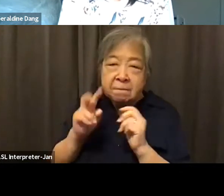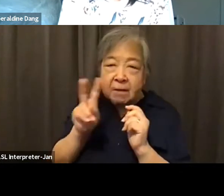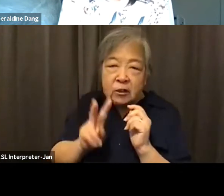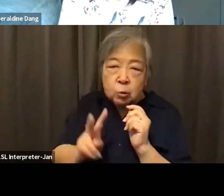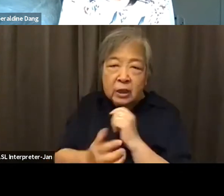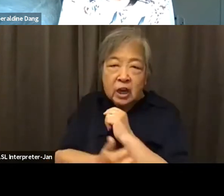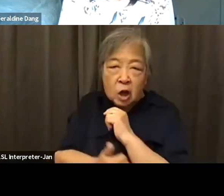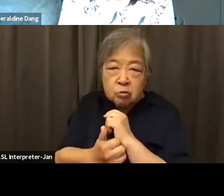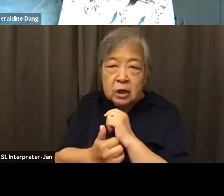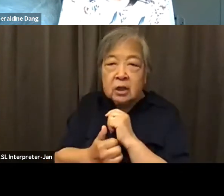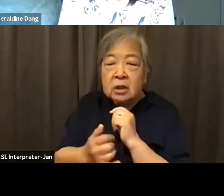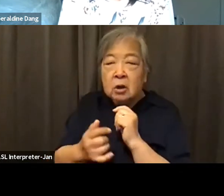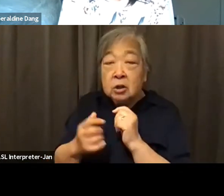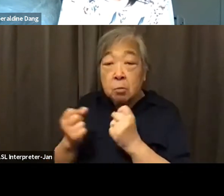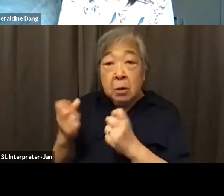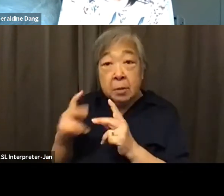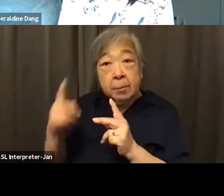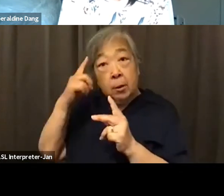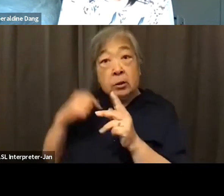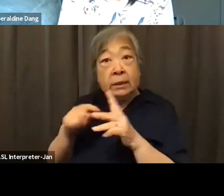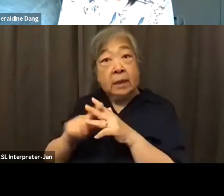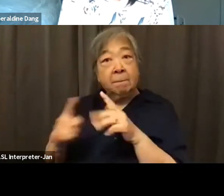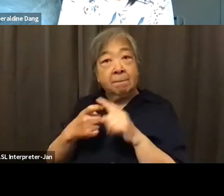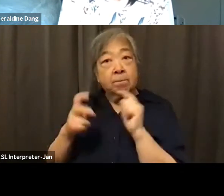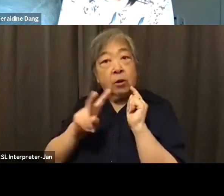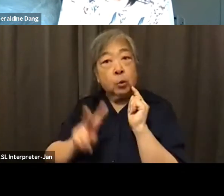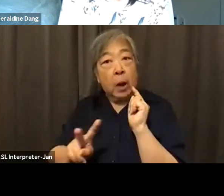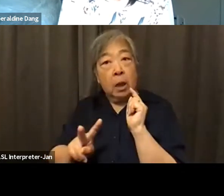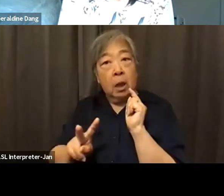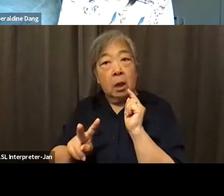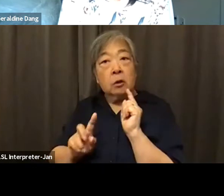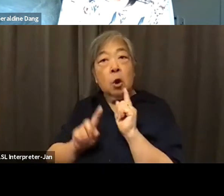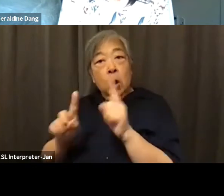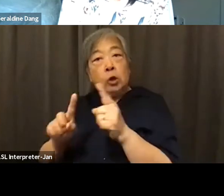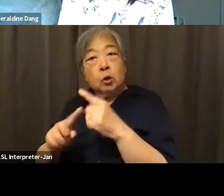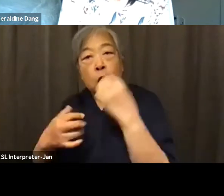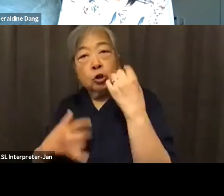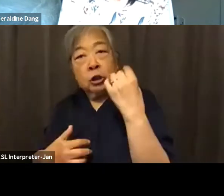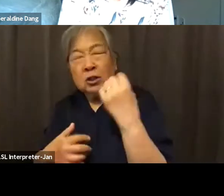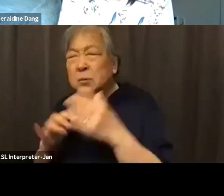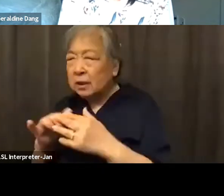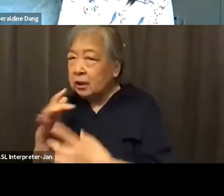and that was also really interesting to have those conversations too. You raised so many interesting points.